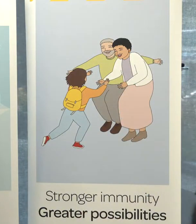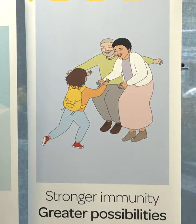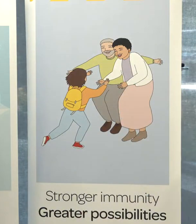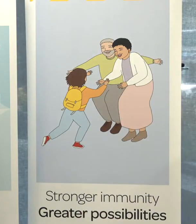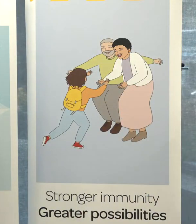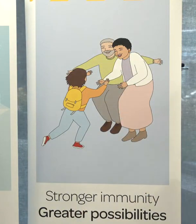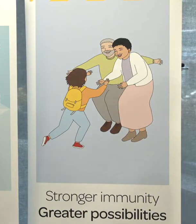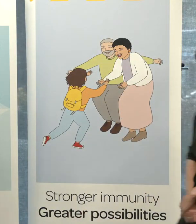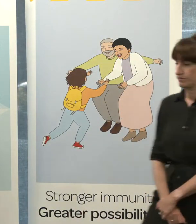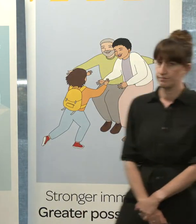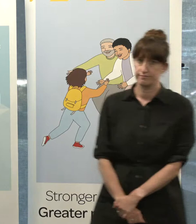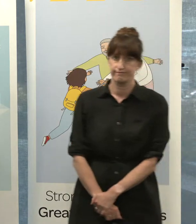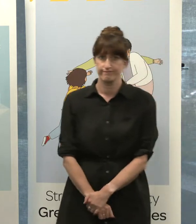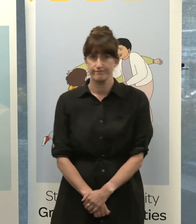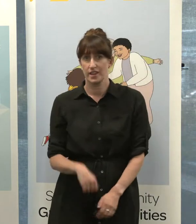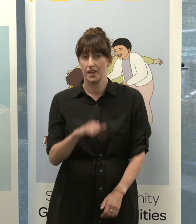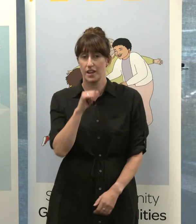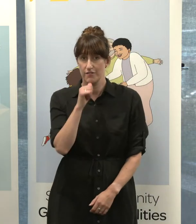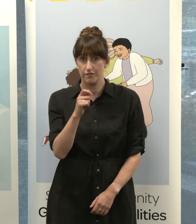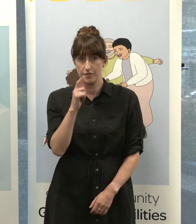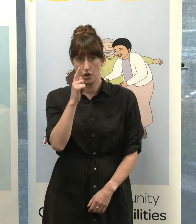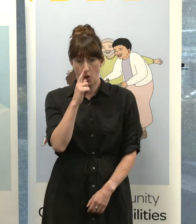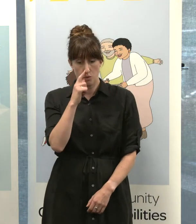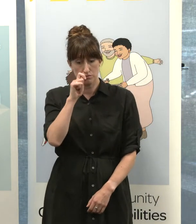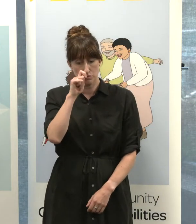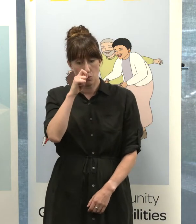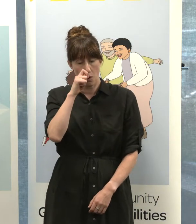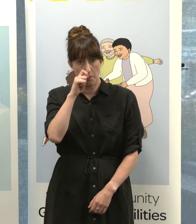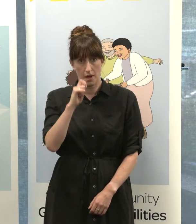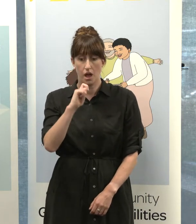manufacturer for that specific